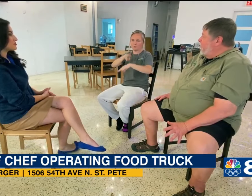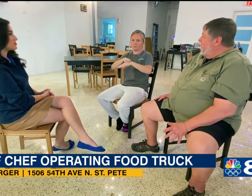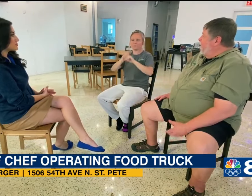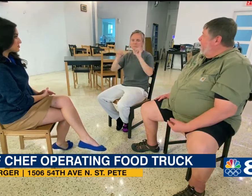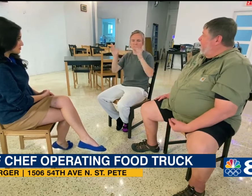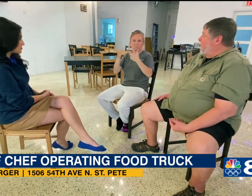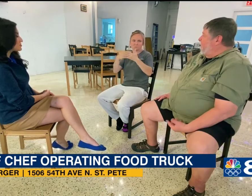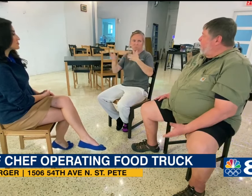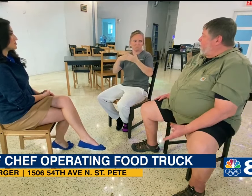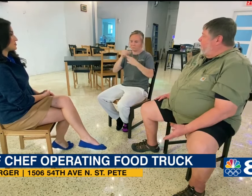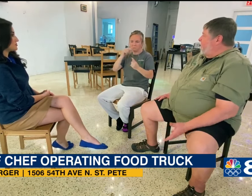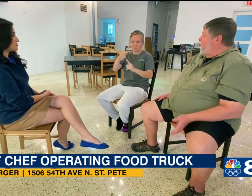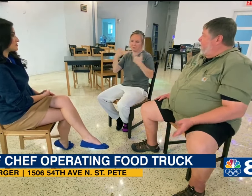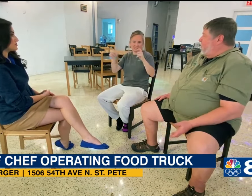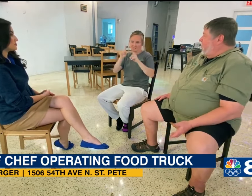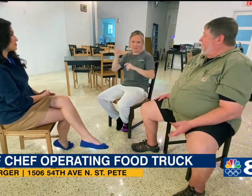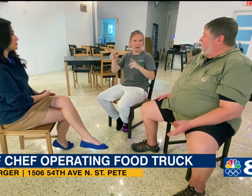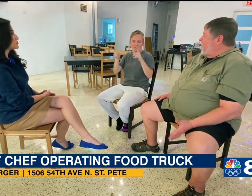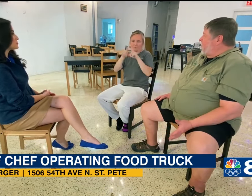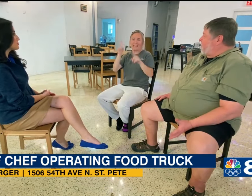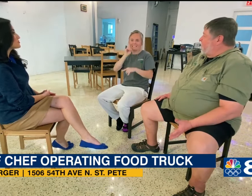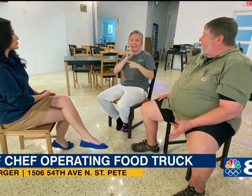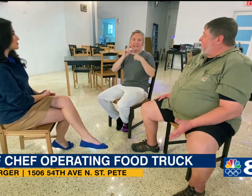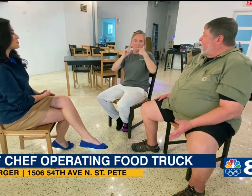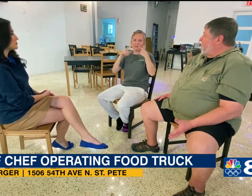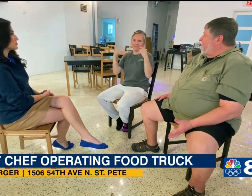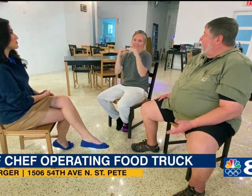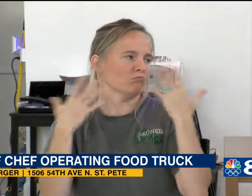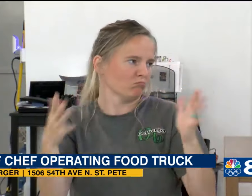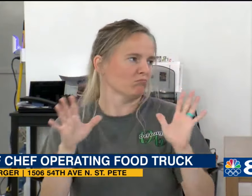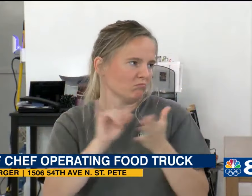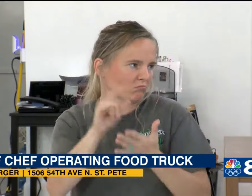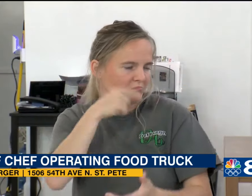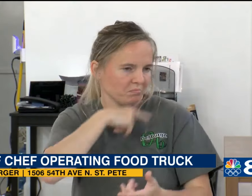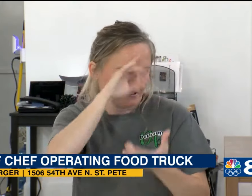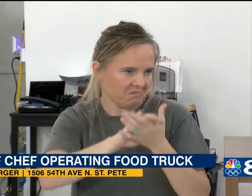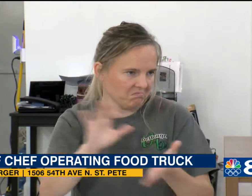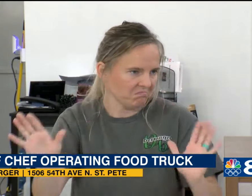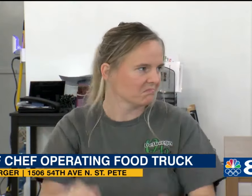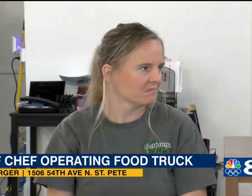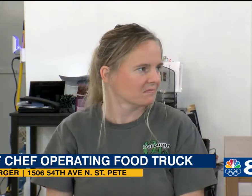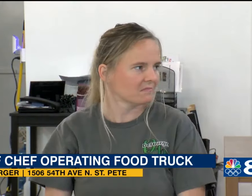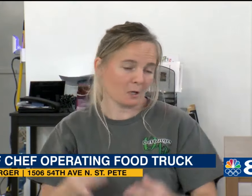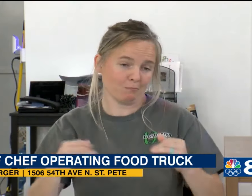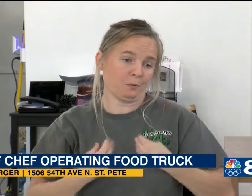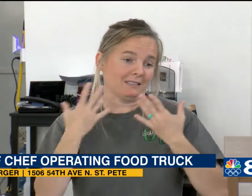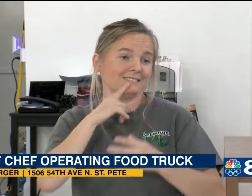THE MISSION OF BREAKING DOWN BARRIERS? I SEE THAT HEARING PEOPLE PEOPLE ARE EQUAL THE OPPORTUNITIES NEED TO